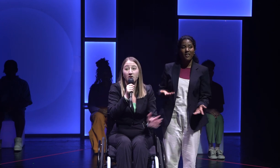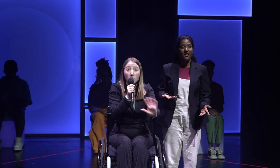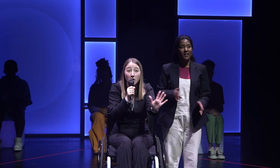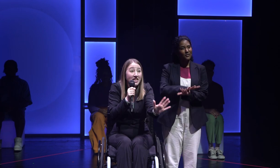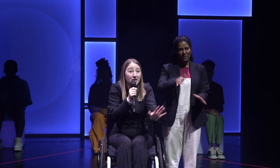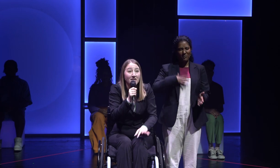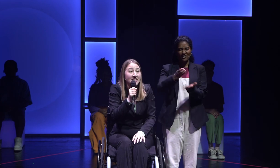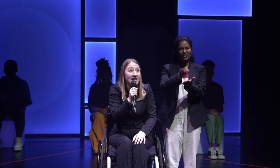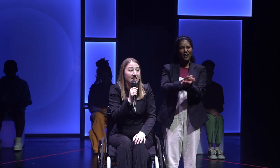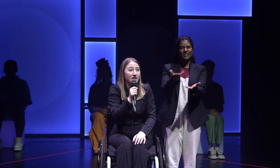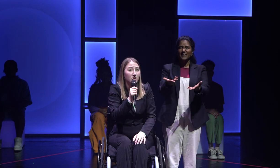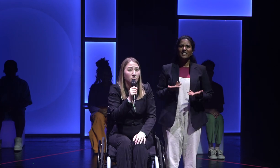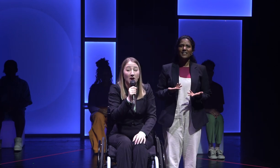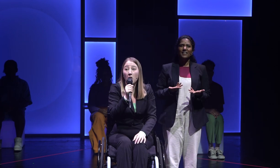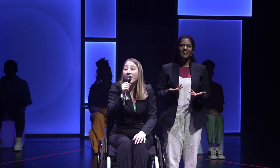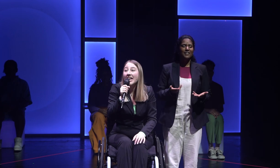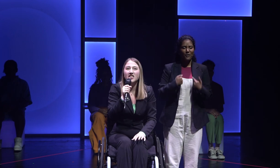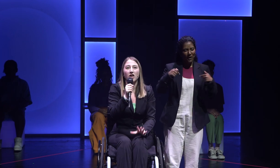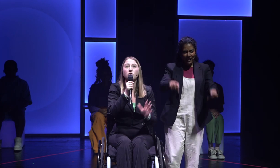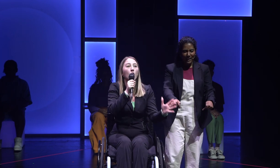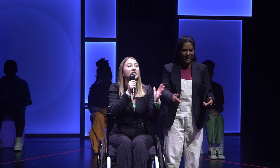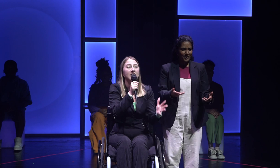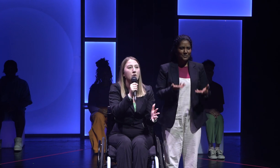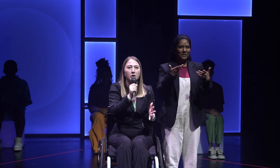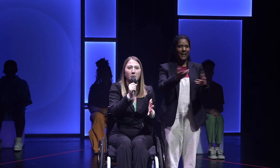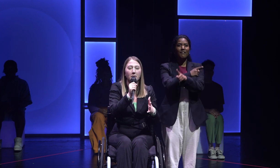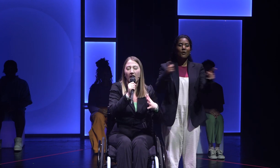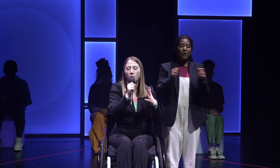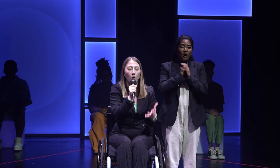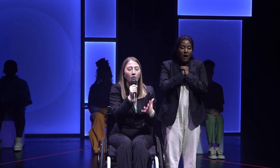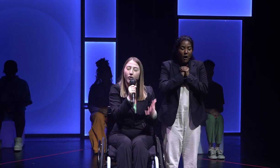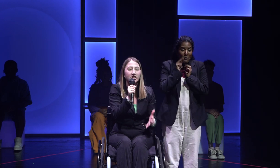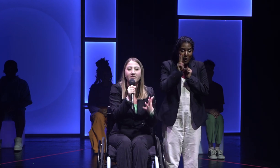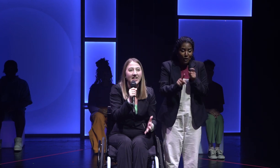don't want your charity. I'm not here to give non-Disabled people that warm fuzzy